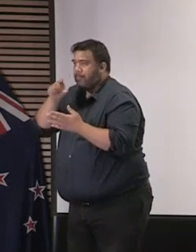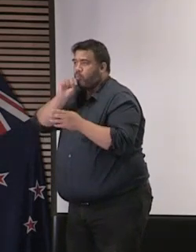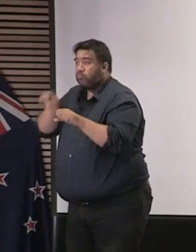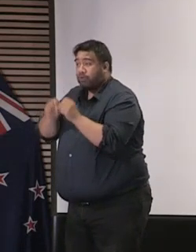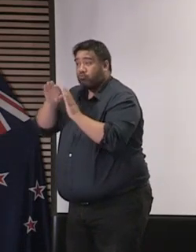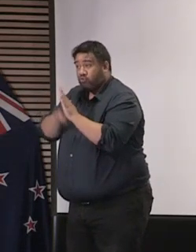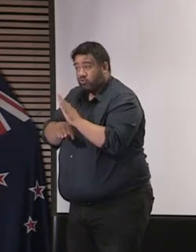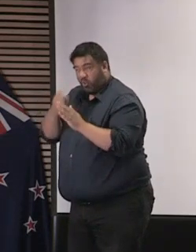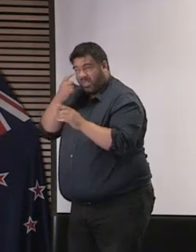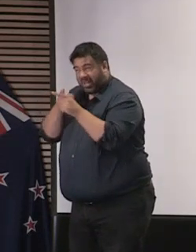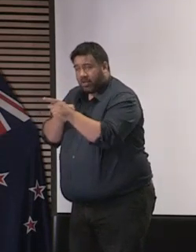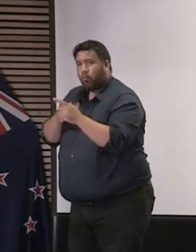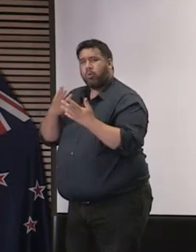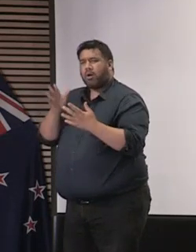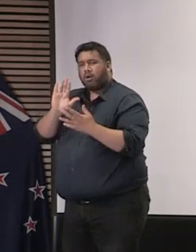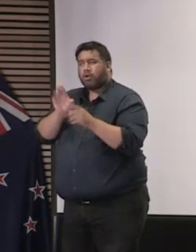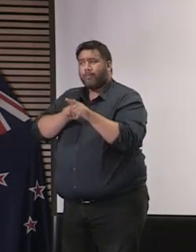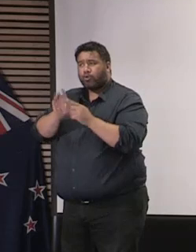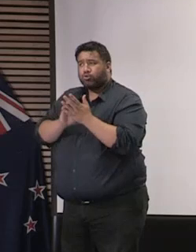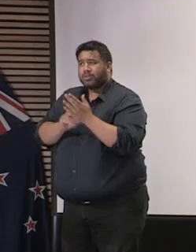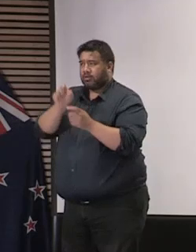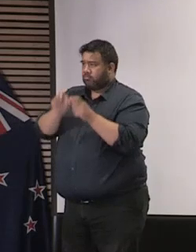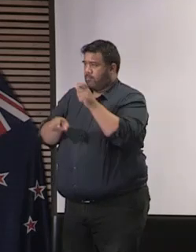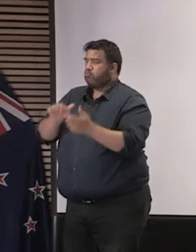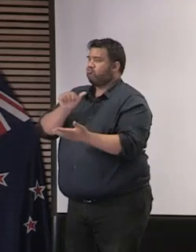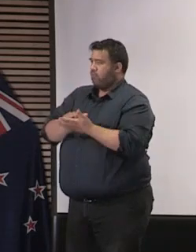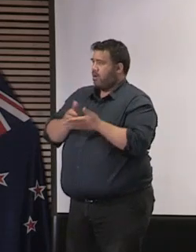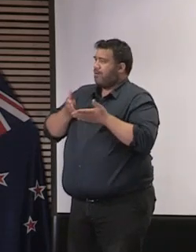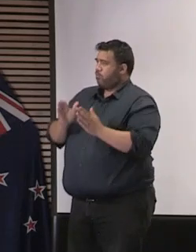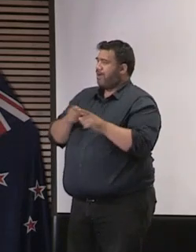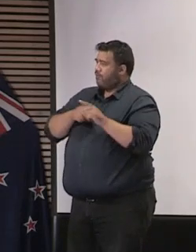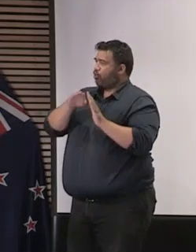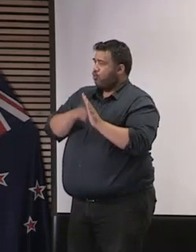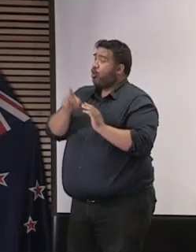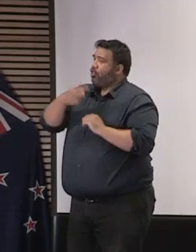the rules? I believe the vast